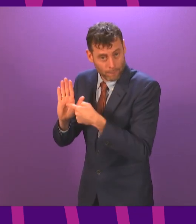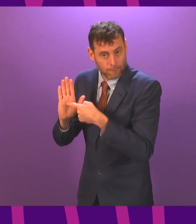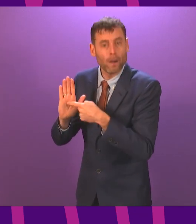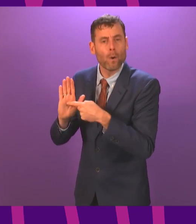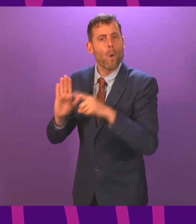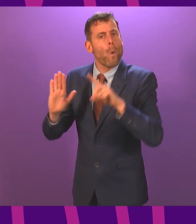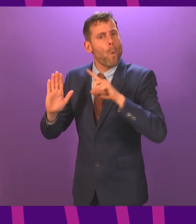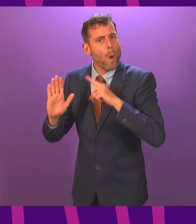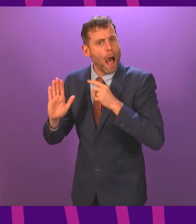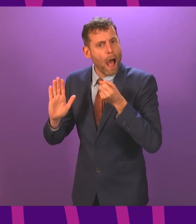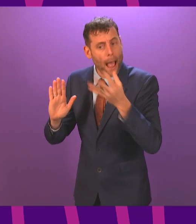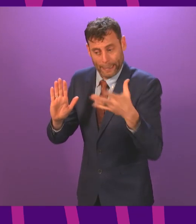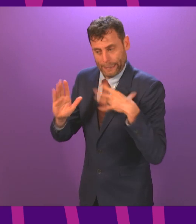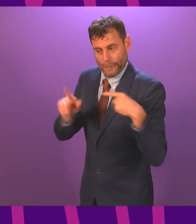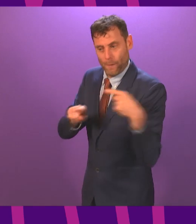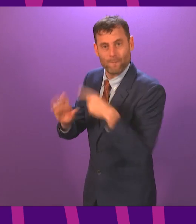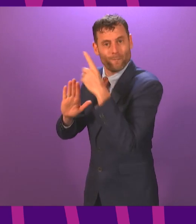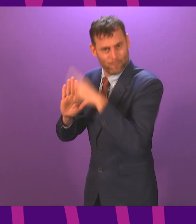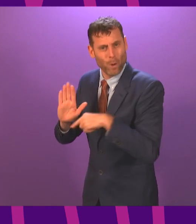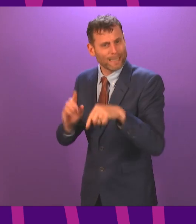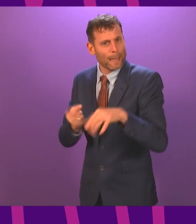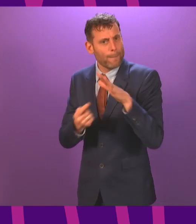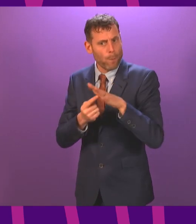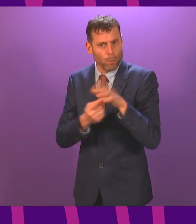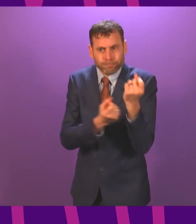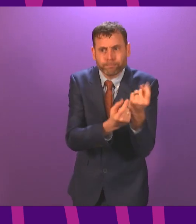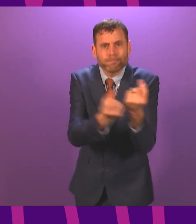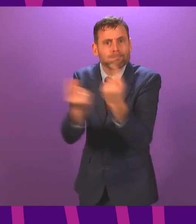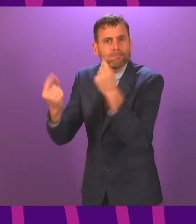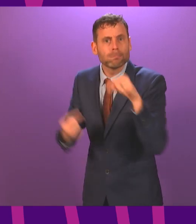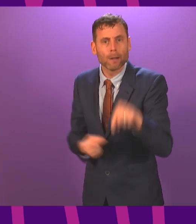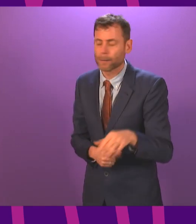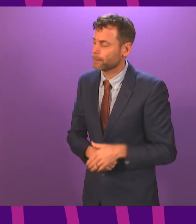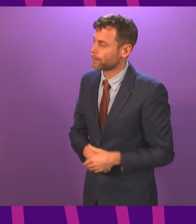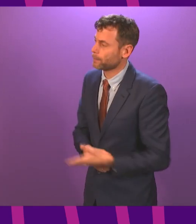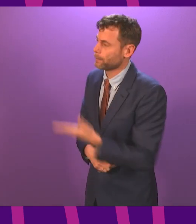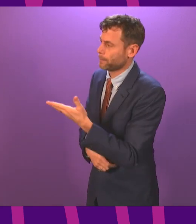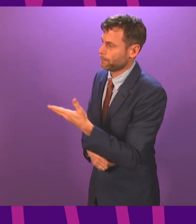Gillian Martin (Aberdeenshire East) (SNP): The majority of my constituents have followed